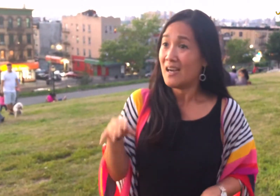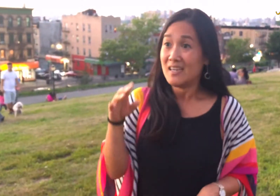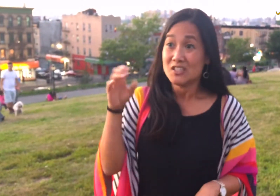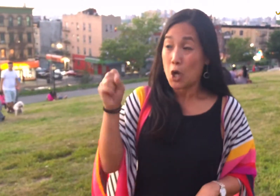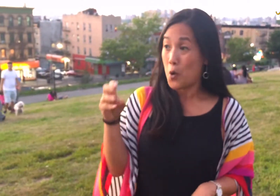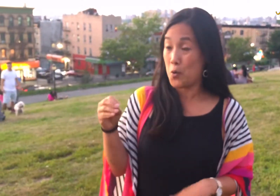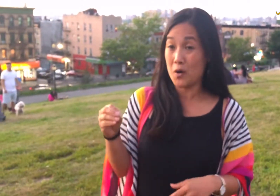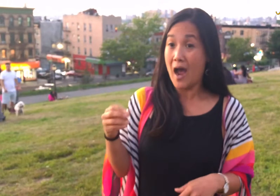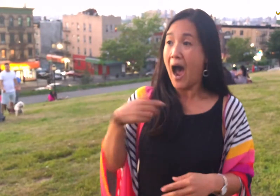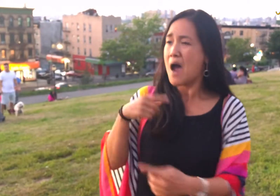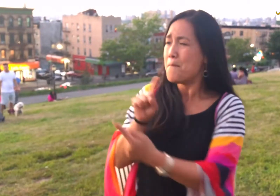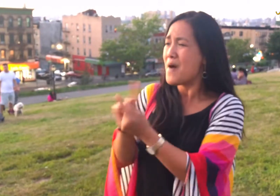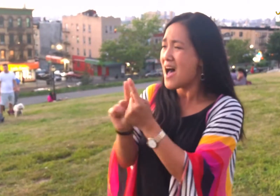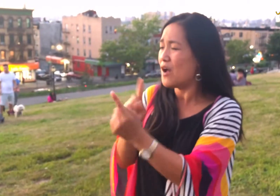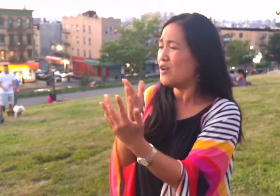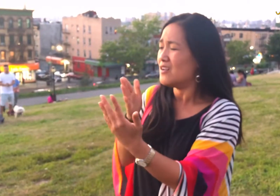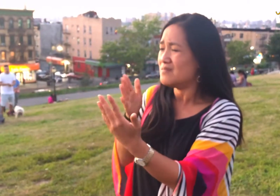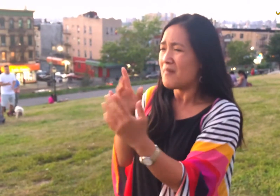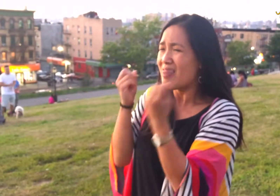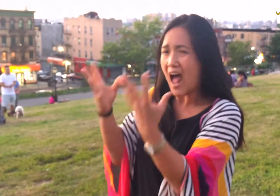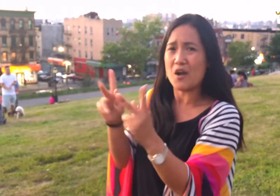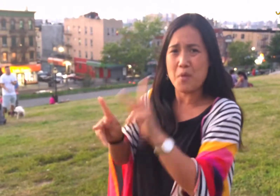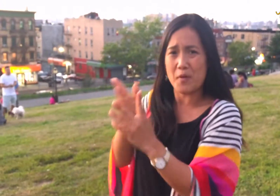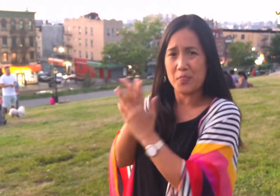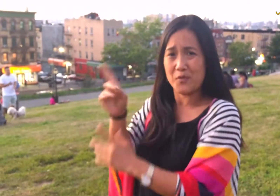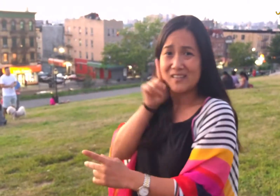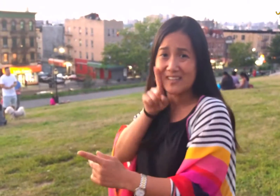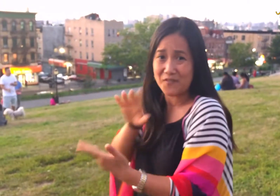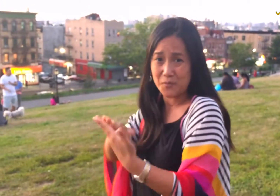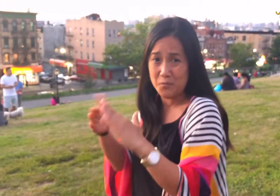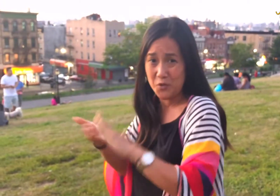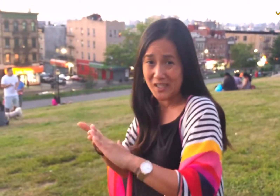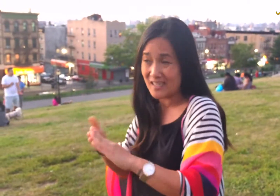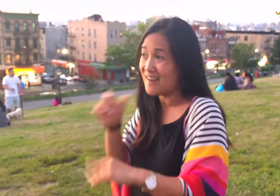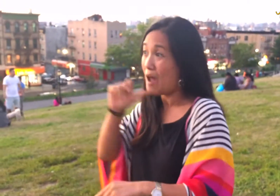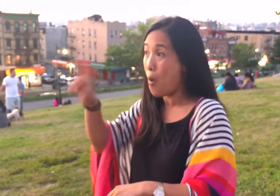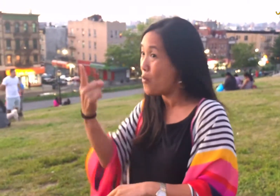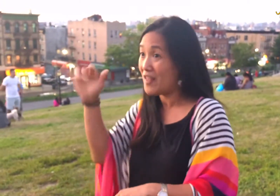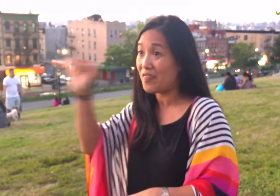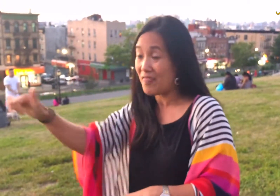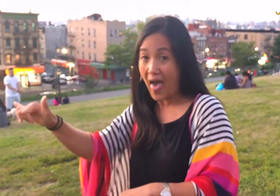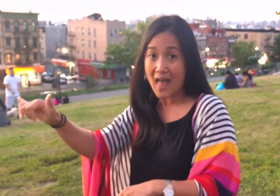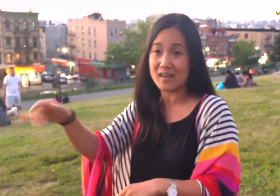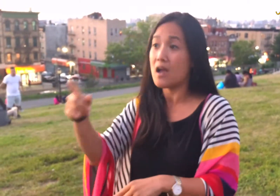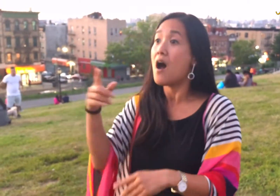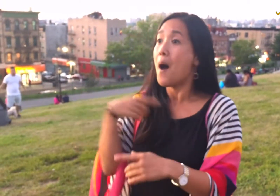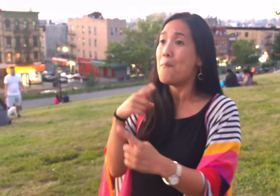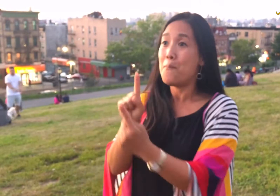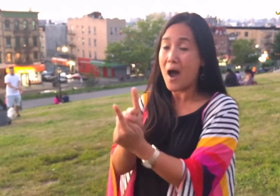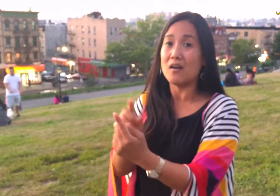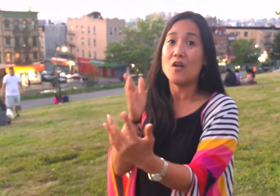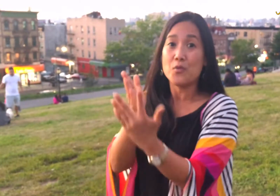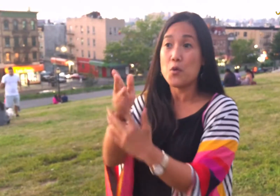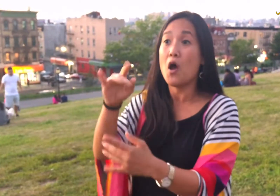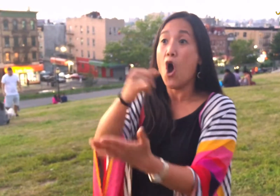So, I met a lot of people through the deaf community and not only that, I met people through the art